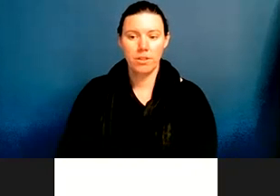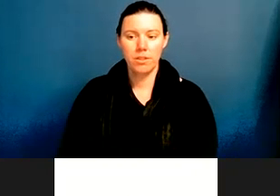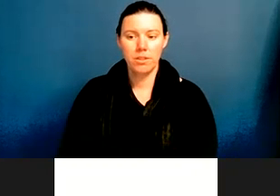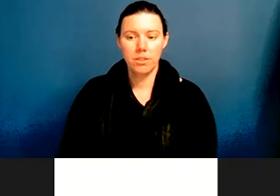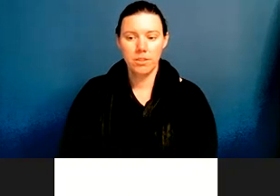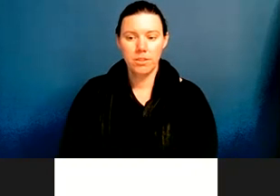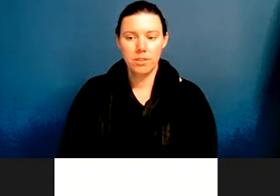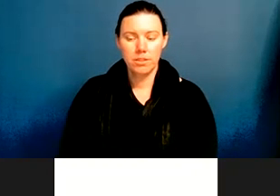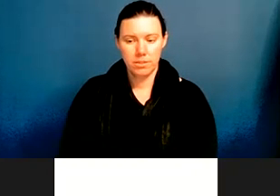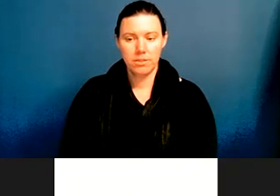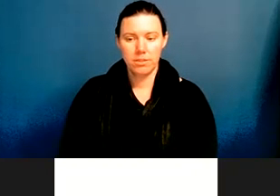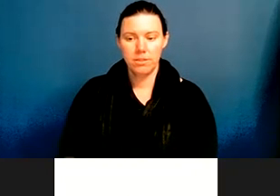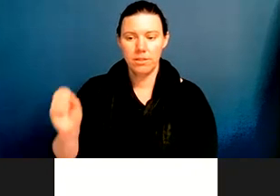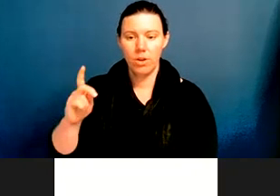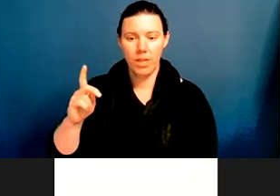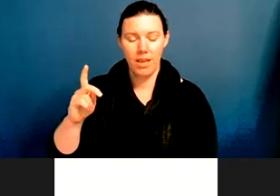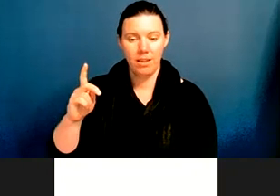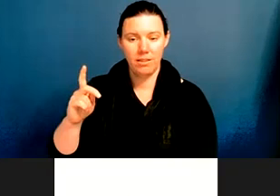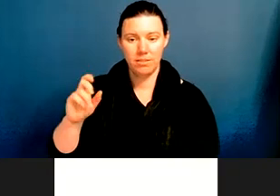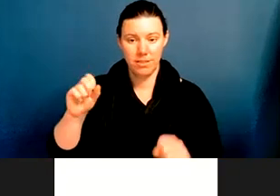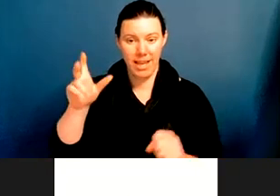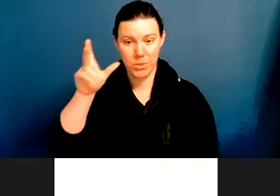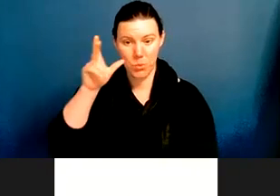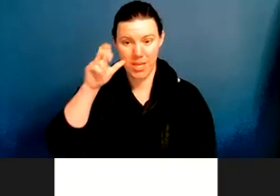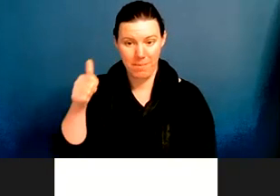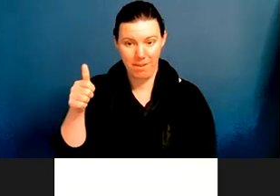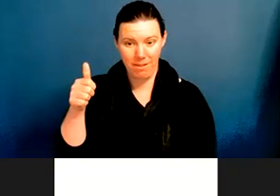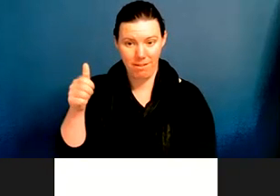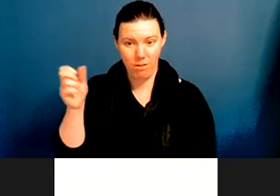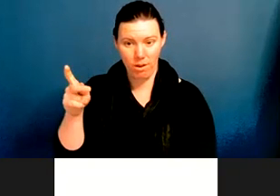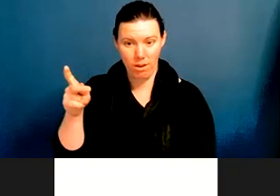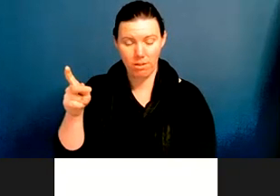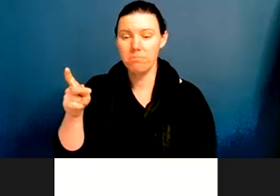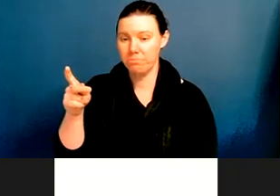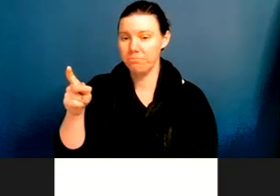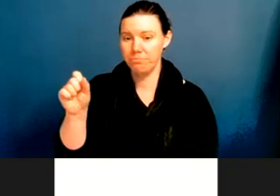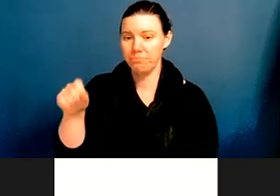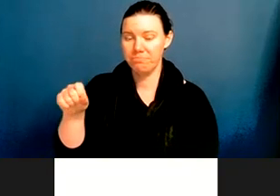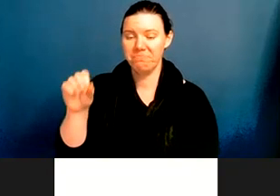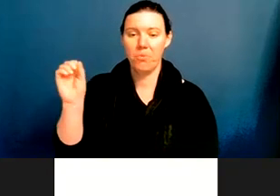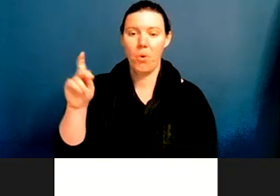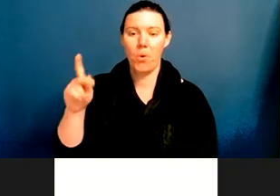[Troy] Okay, can you hear me okay? [Dan] You betcha. [Troy] Okay, I'm sorry, I was over in the team's section